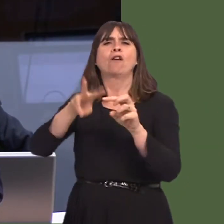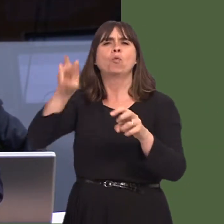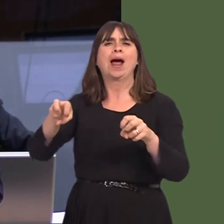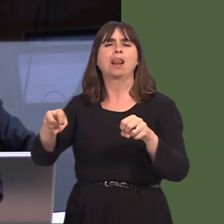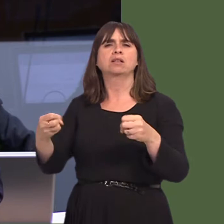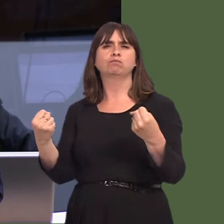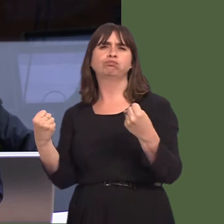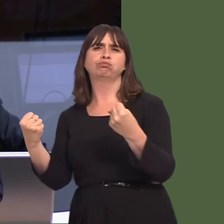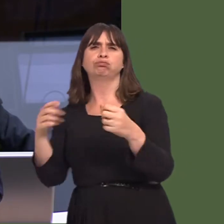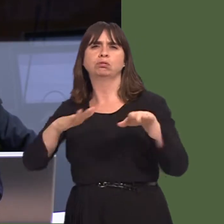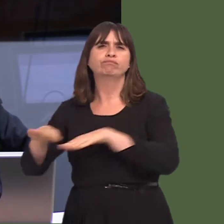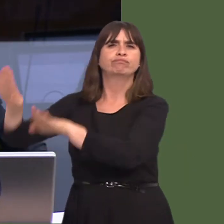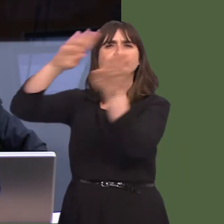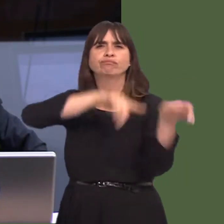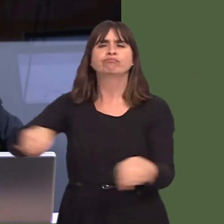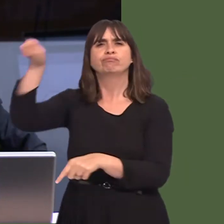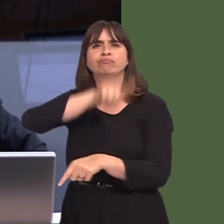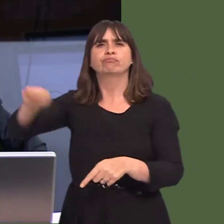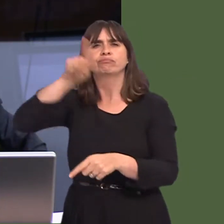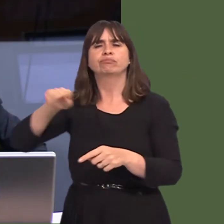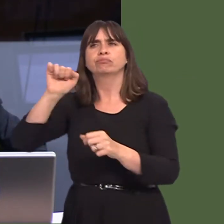I'm sure you'll join me in congratulating the Chair of the Public Accounts Committee,